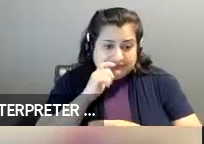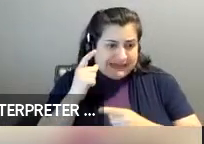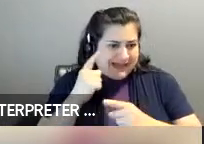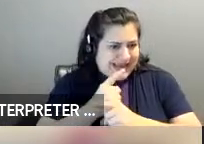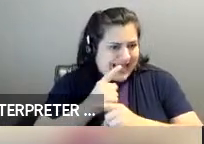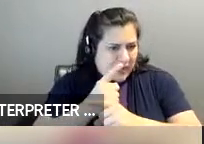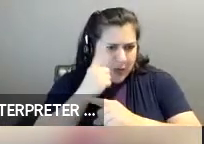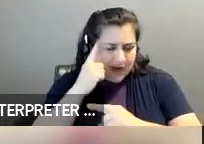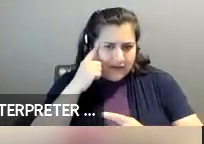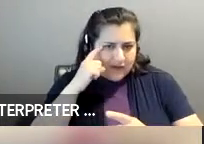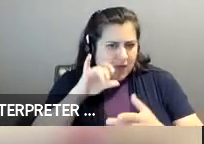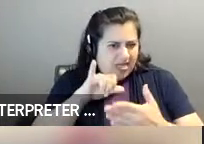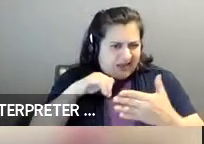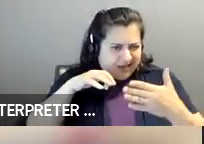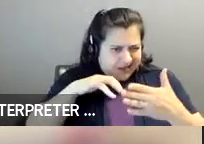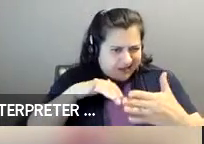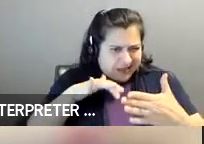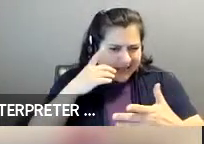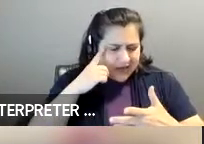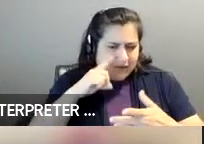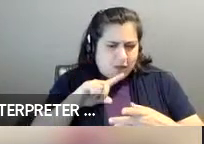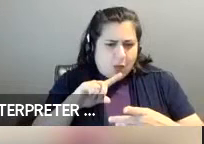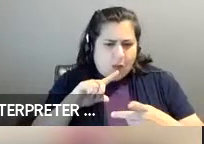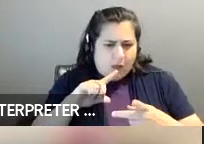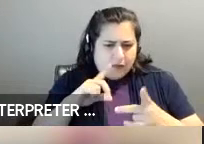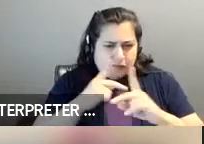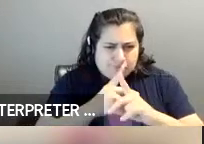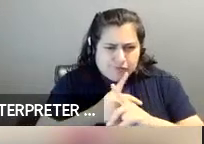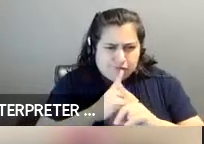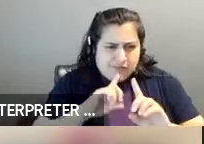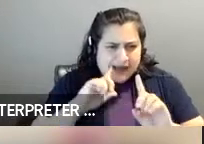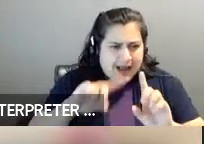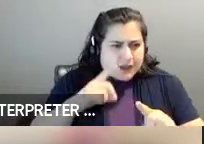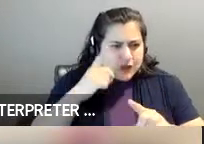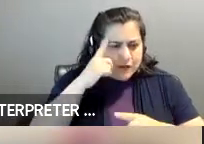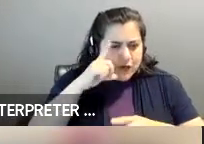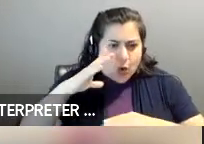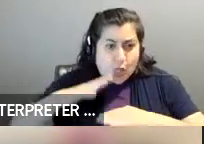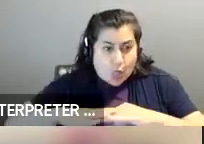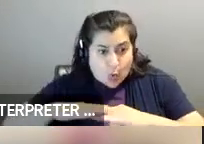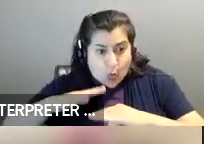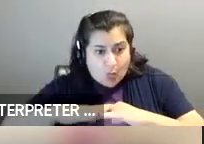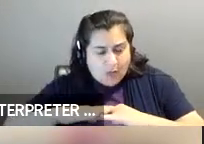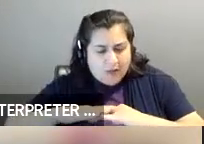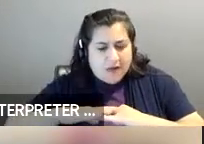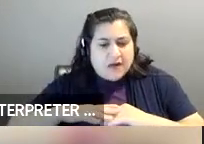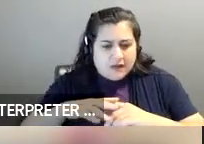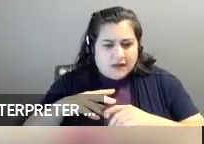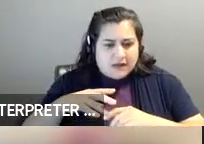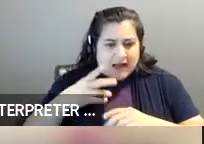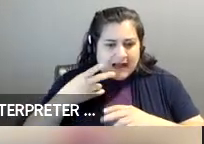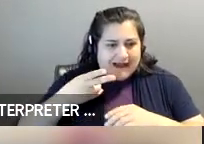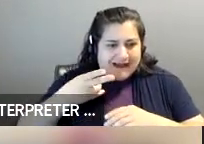study to answer the low transfer height question, it was our expectation that the Access Board